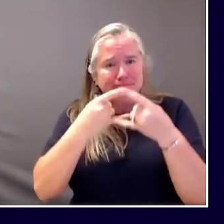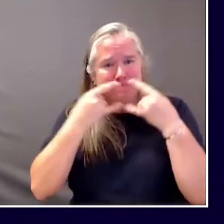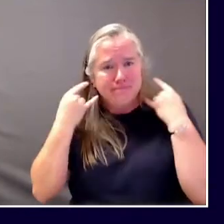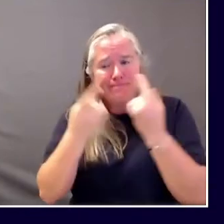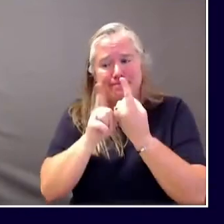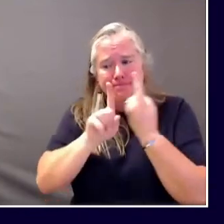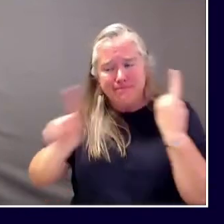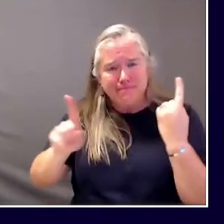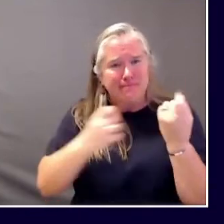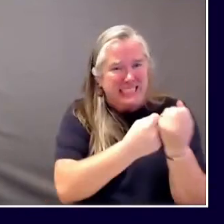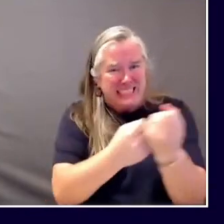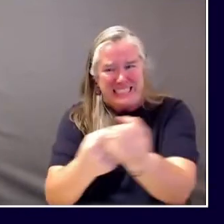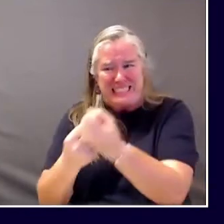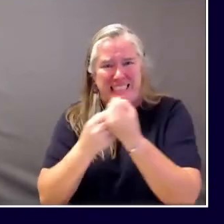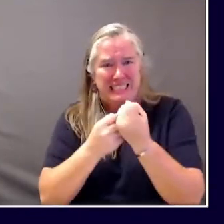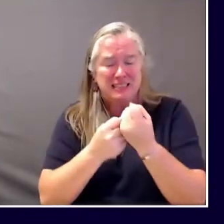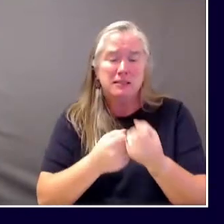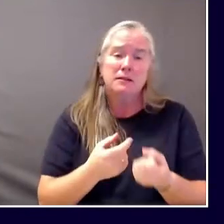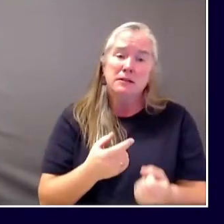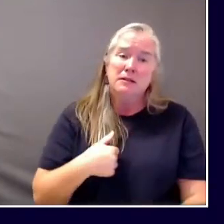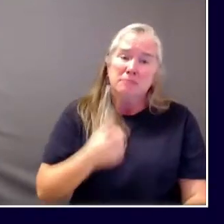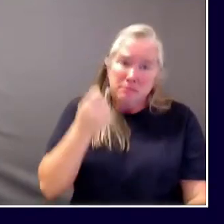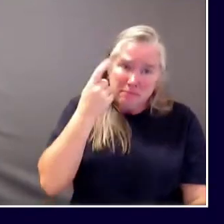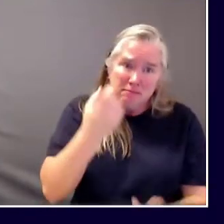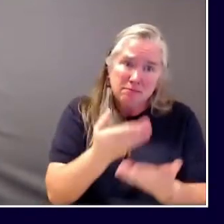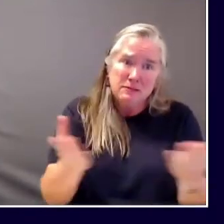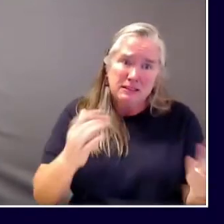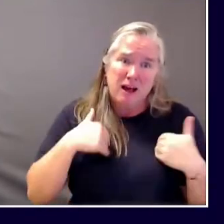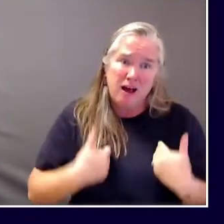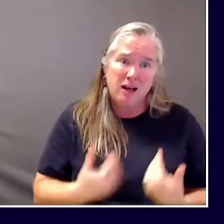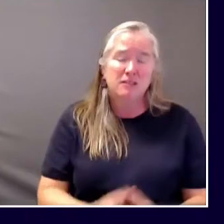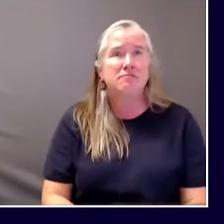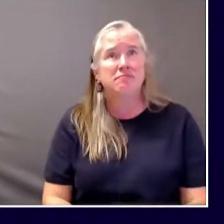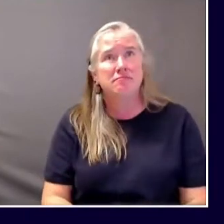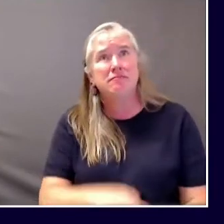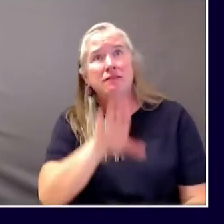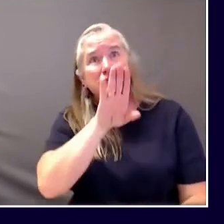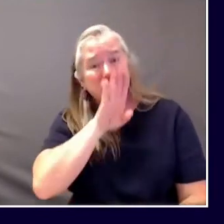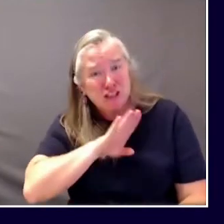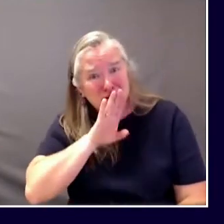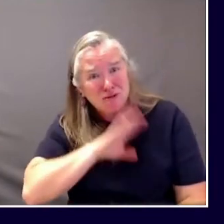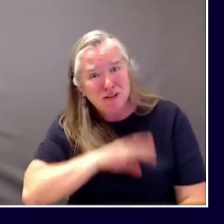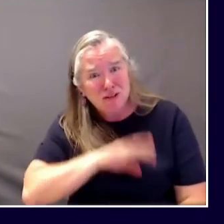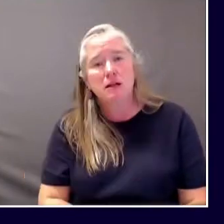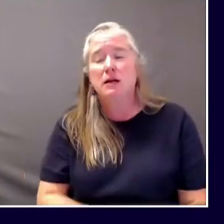many of us are tired and